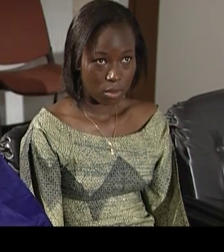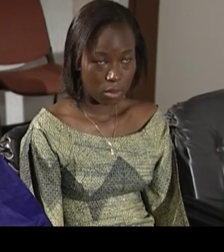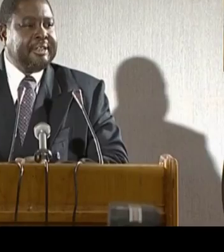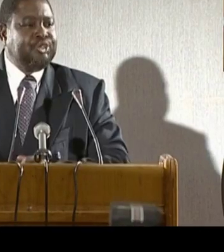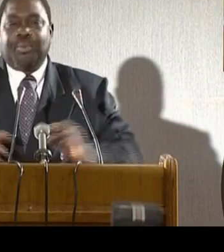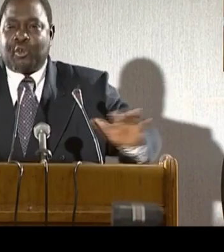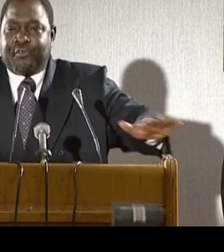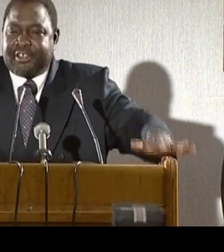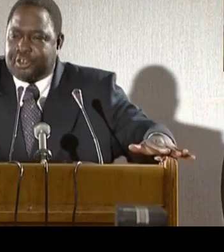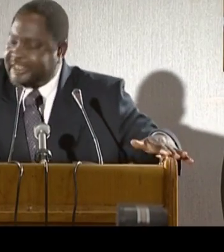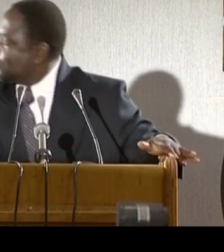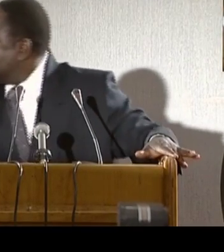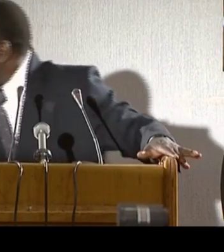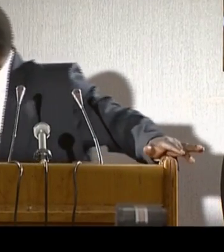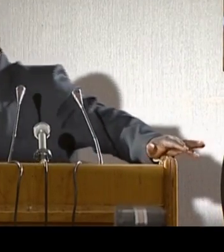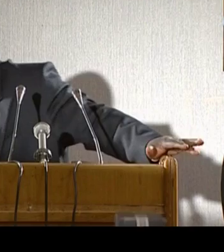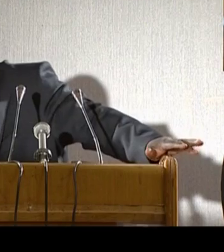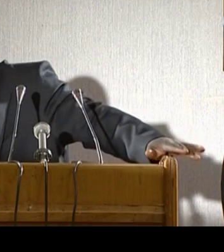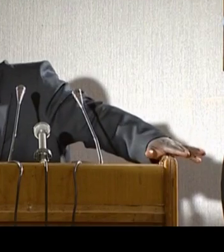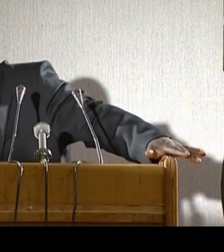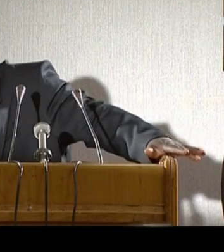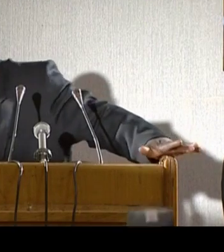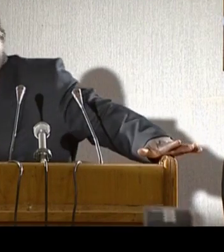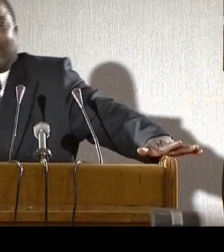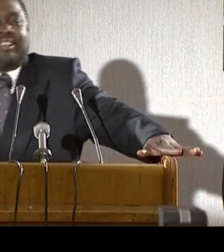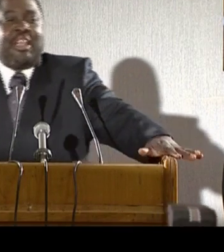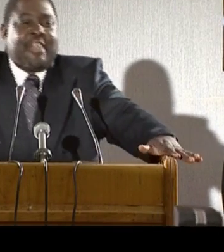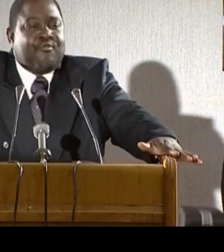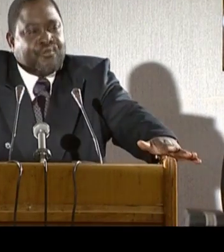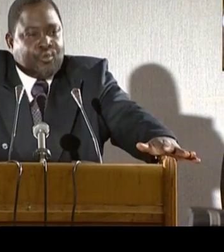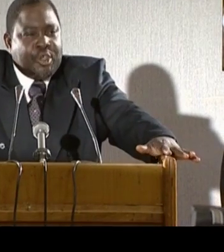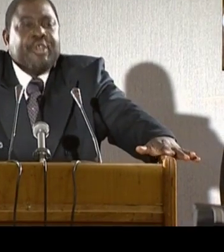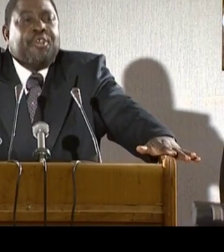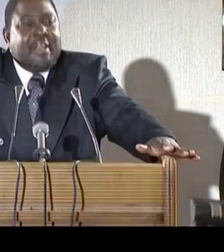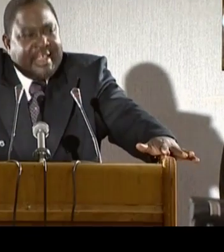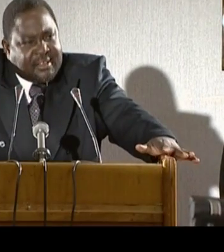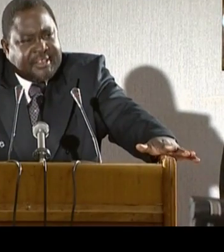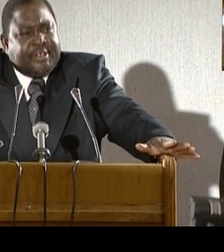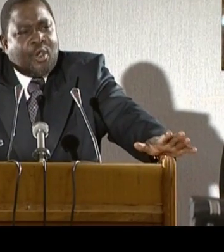This press conference is an ideal opportunity to bring to your attention a letter which gives an example